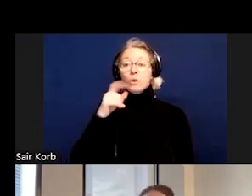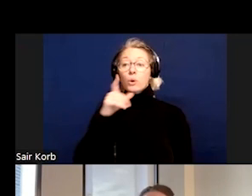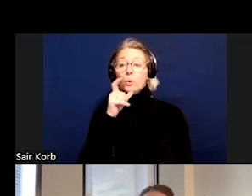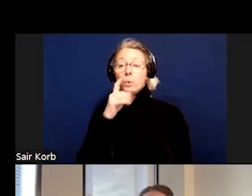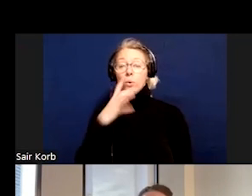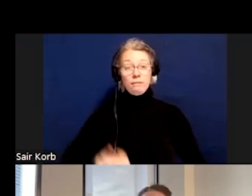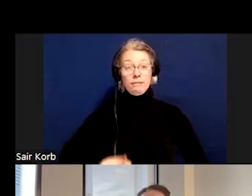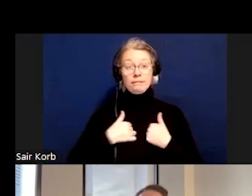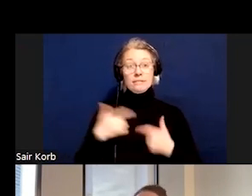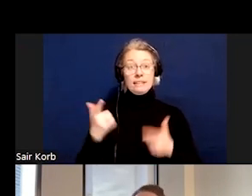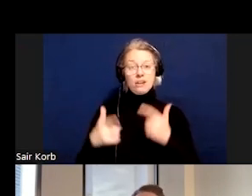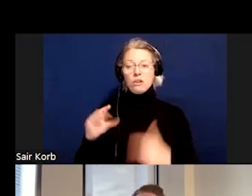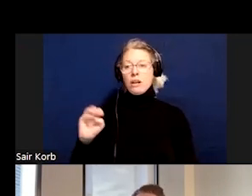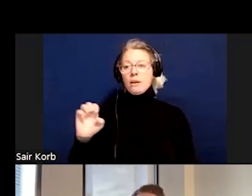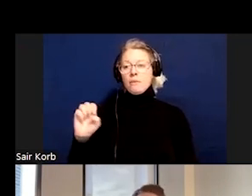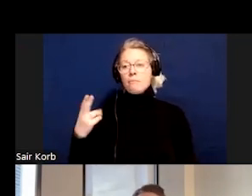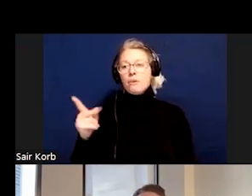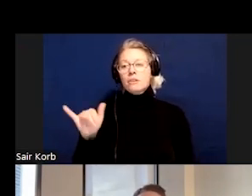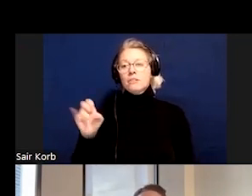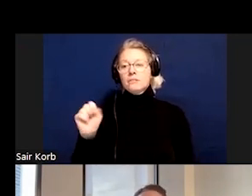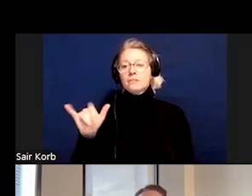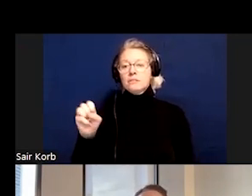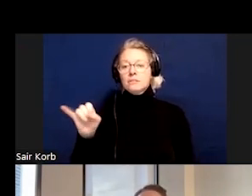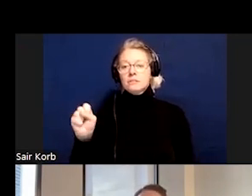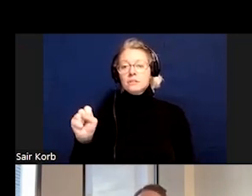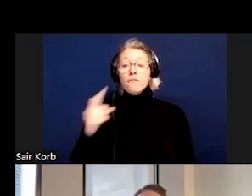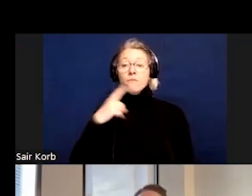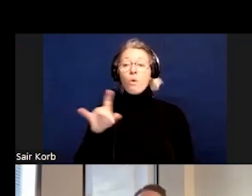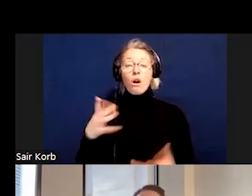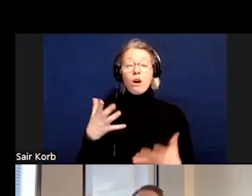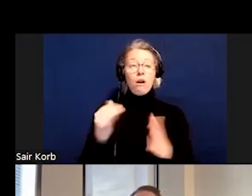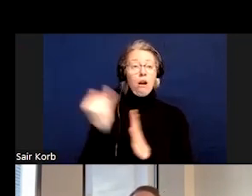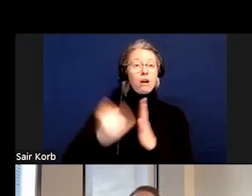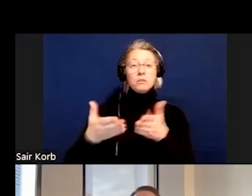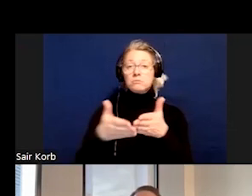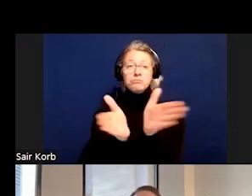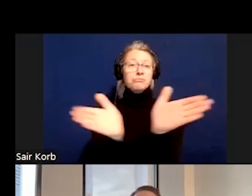practice in any artistic discipline. Grant programs for individual artists continue to